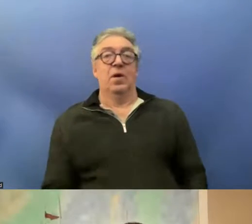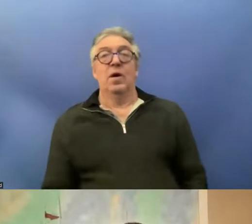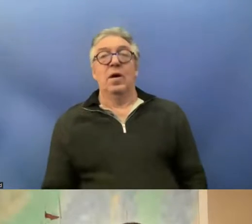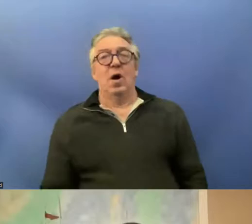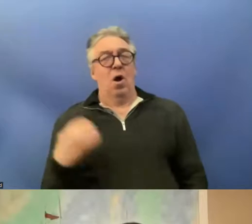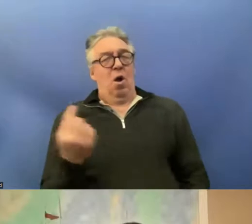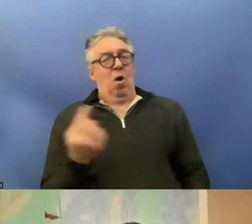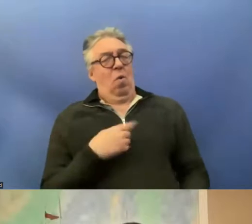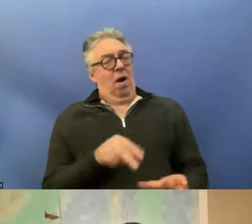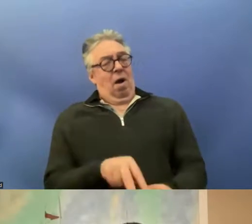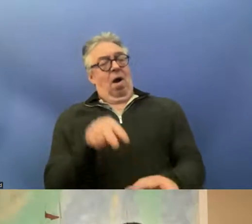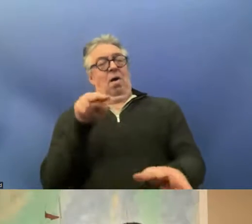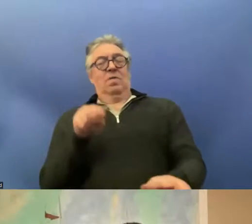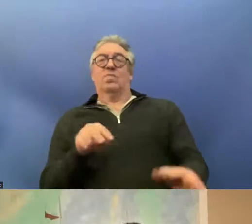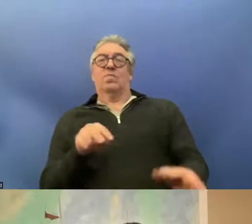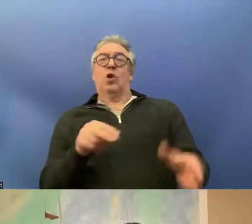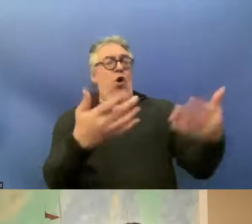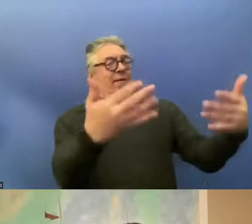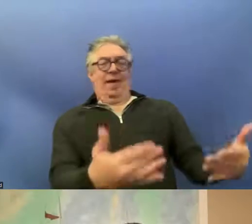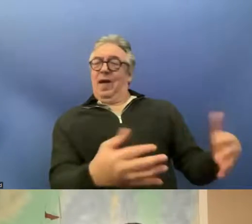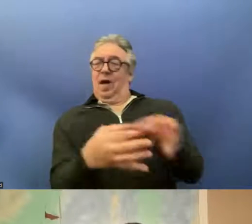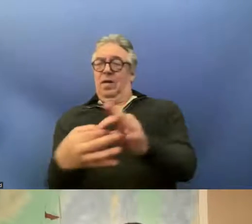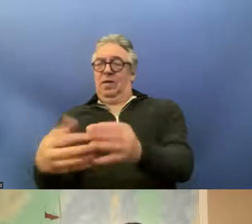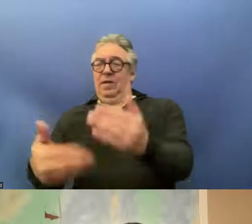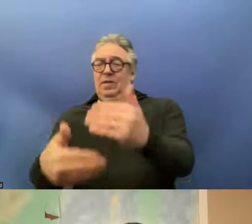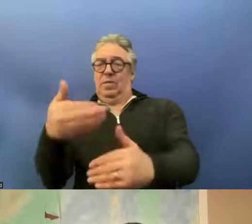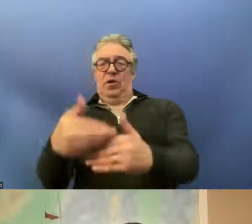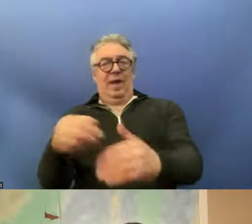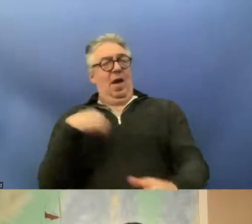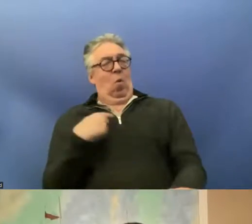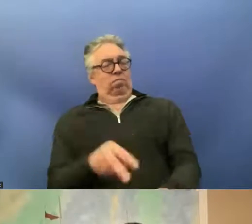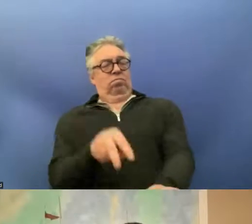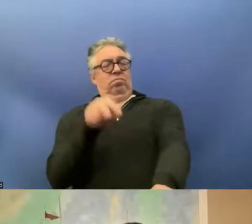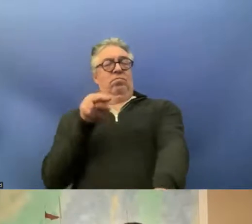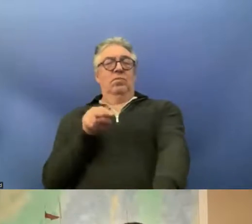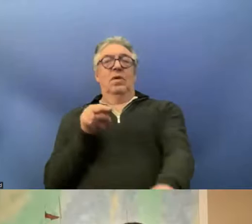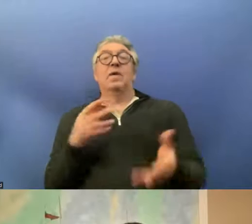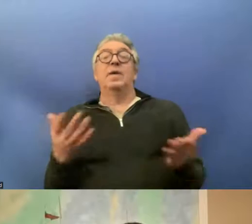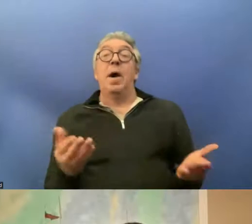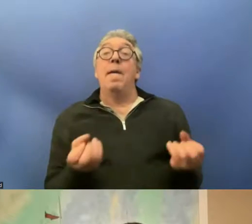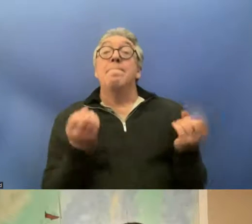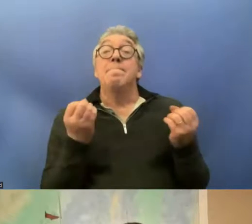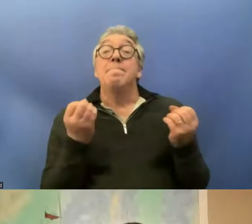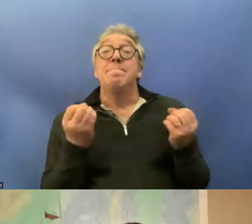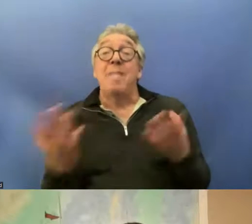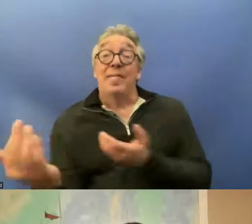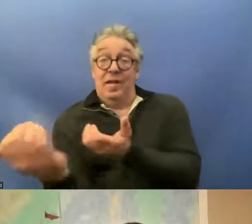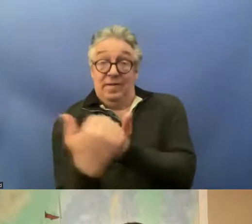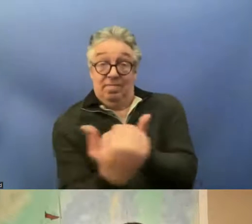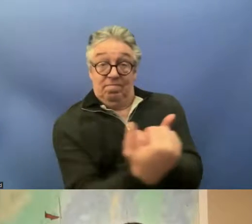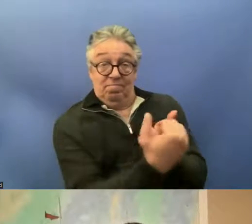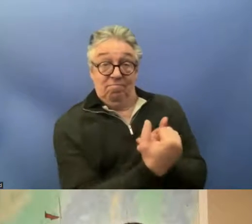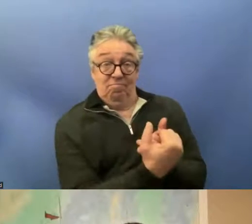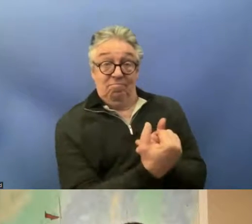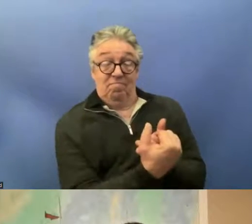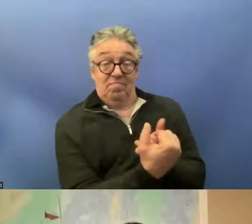with regard to the data visibility agenda is that many stakeholders, and not just governments